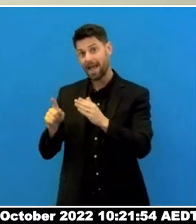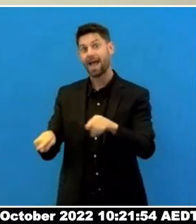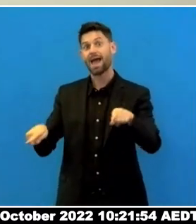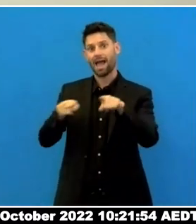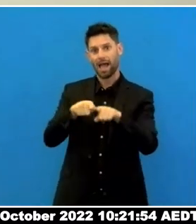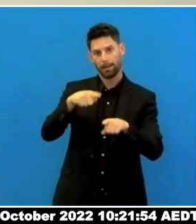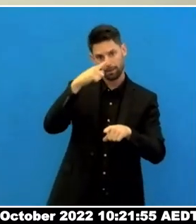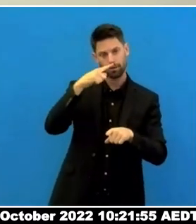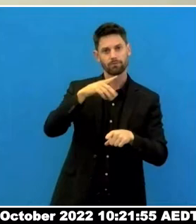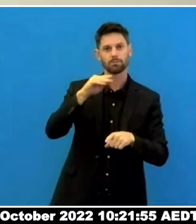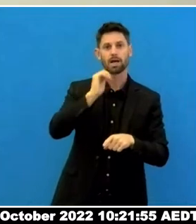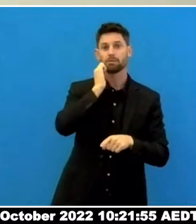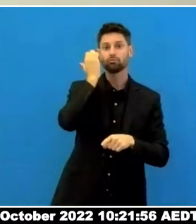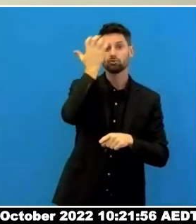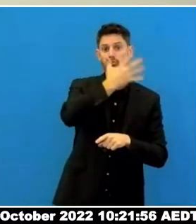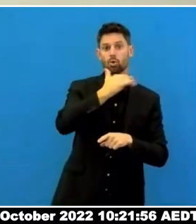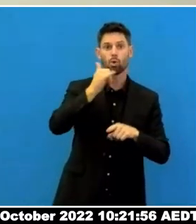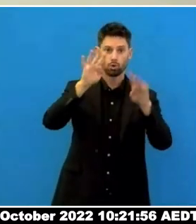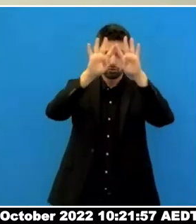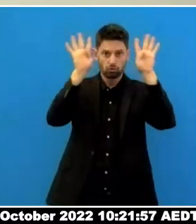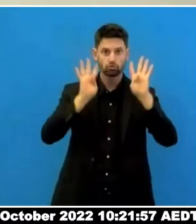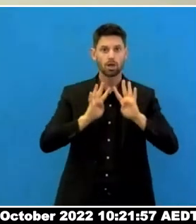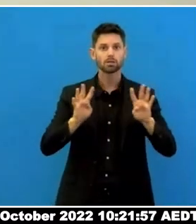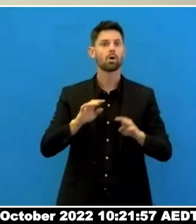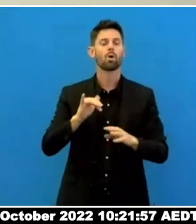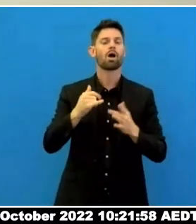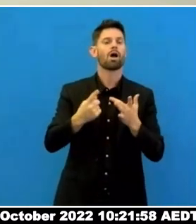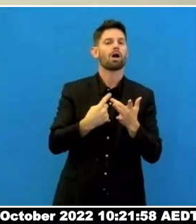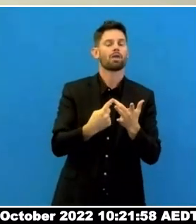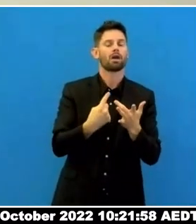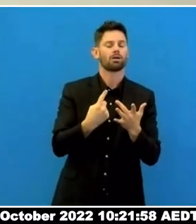and Torres Strait Islander and from other negatively racialised community. Okay.